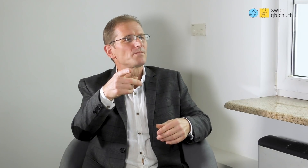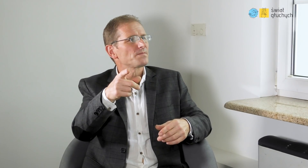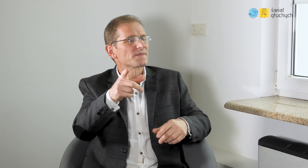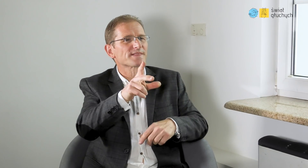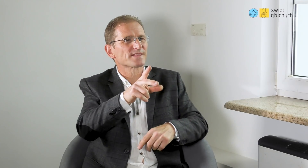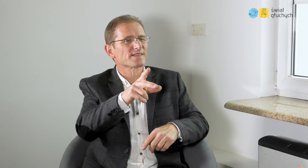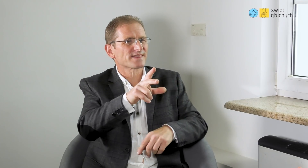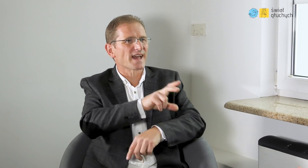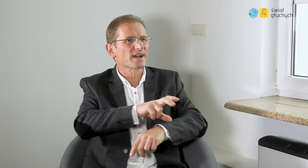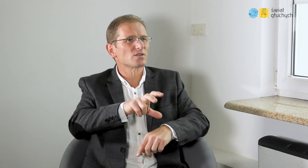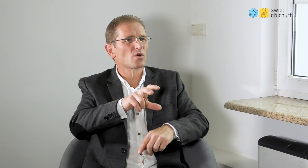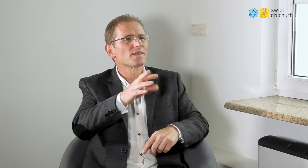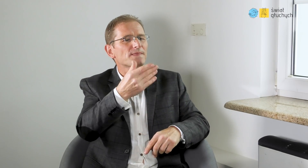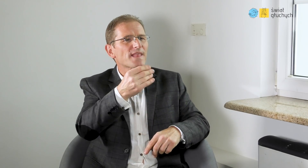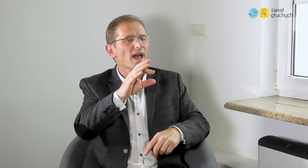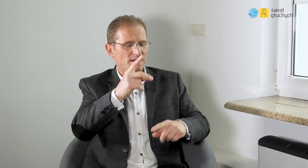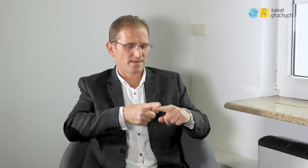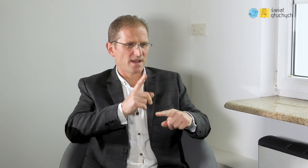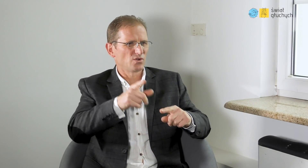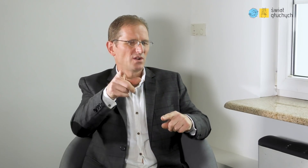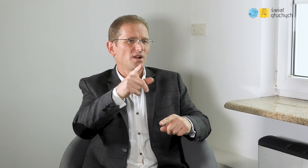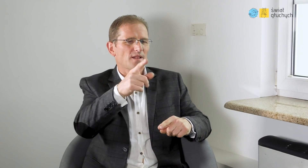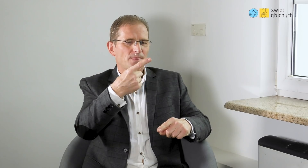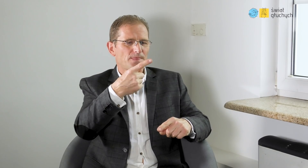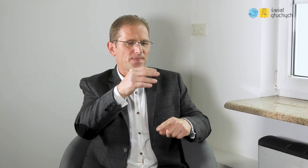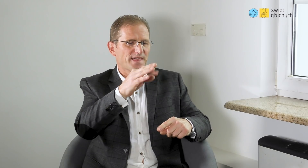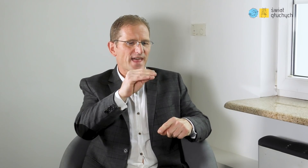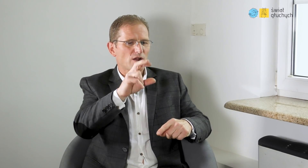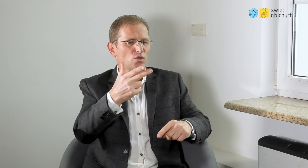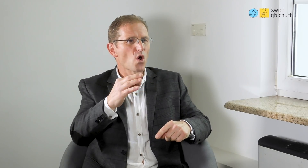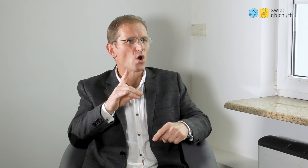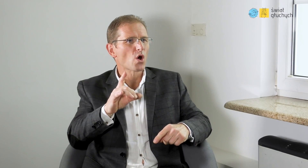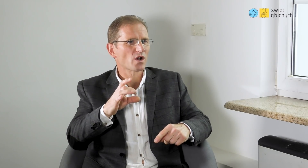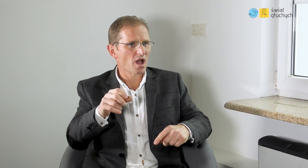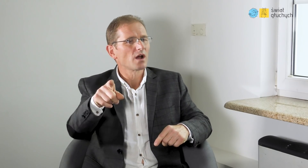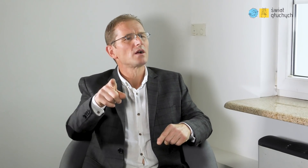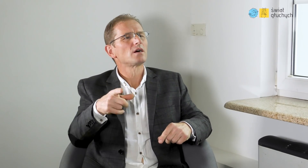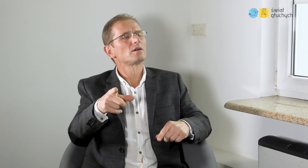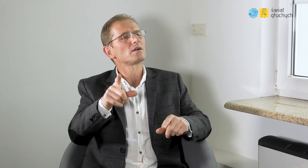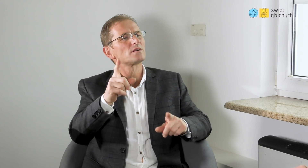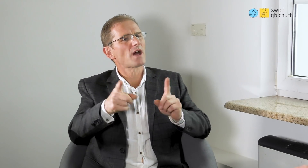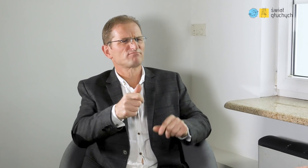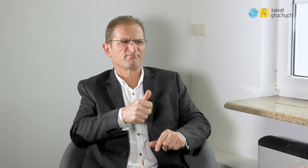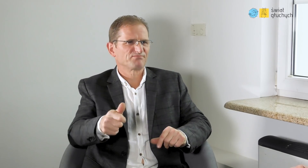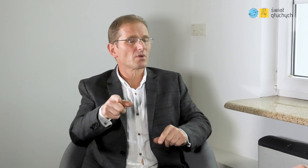The best was the technology classes, there the teachers were great.